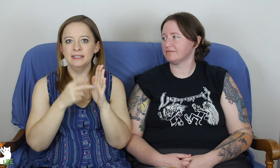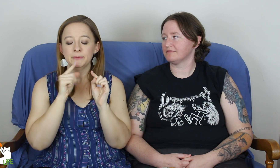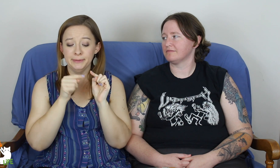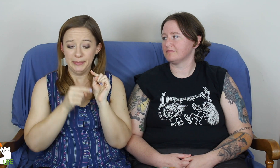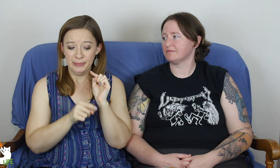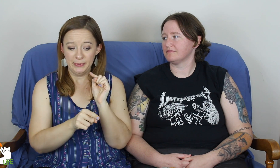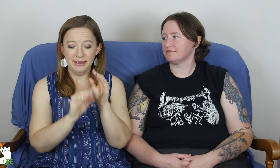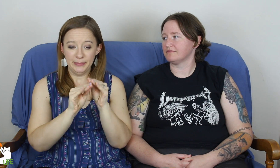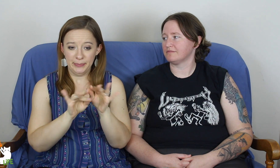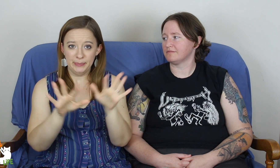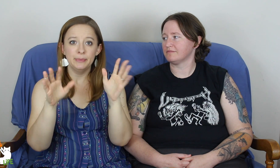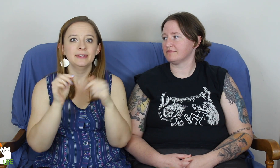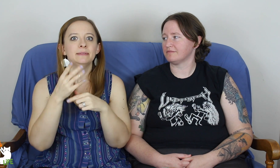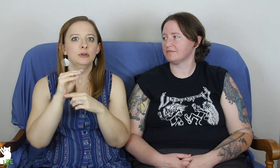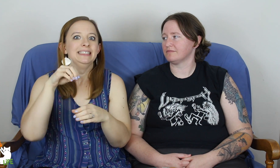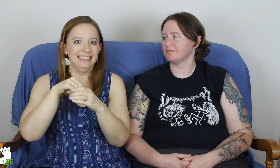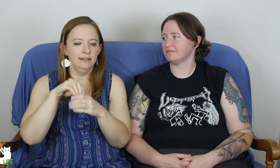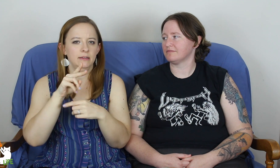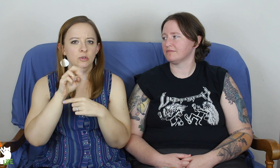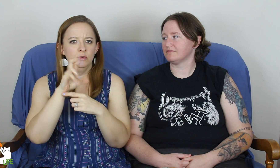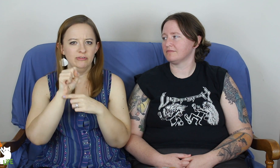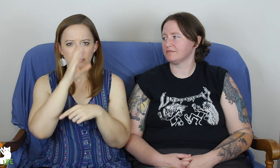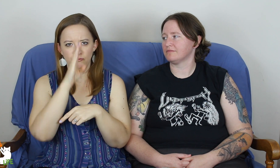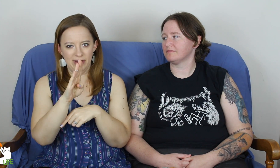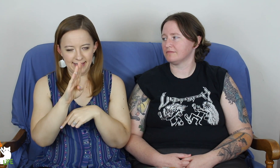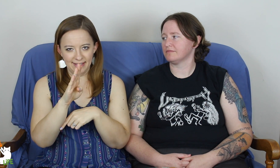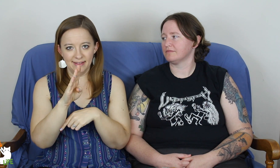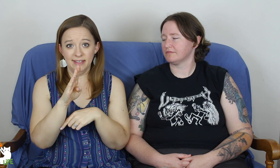Which then releases the sperm inside the uterus, directly.